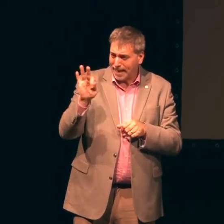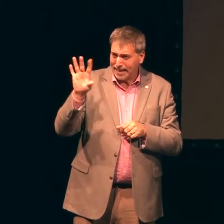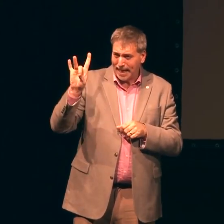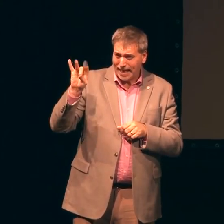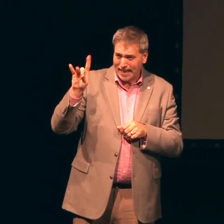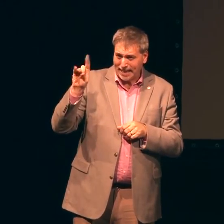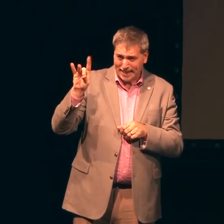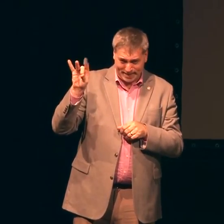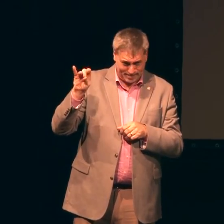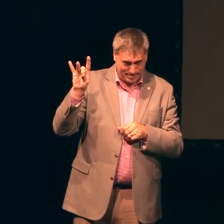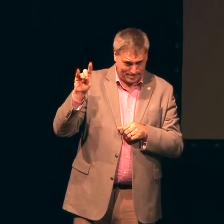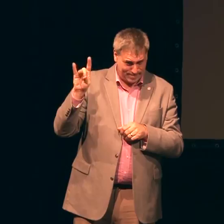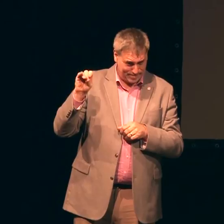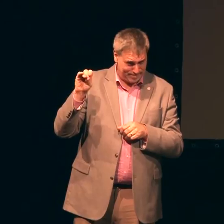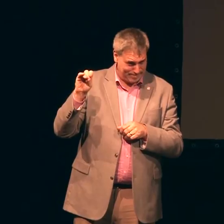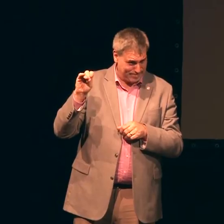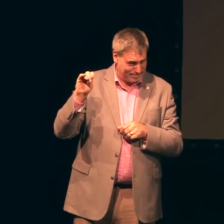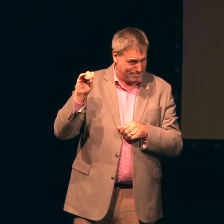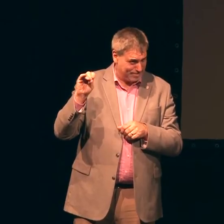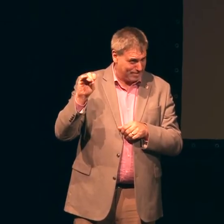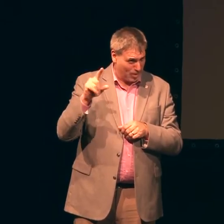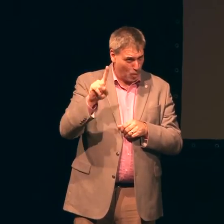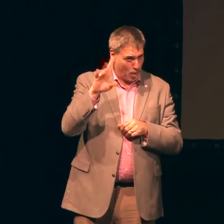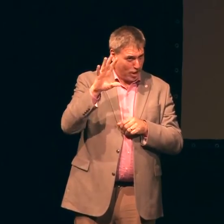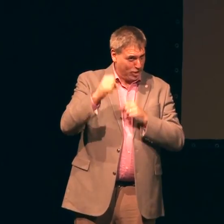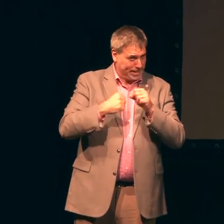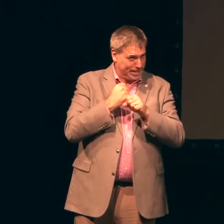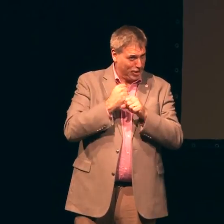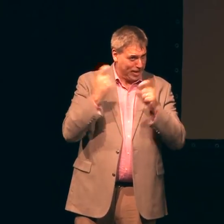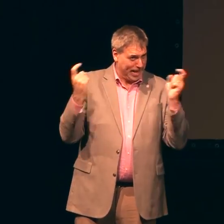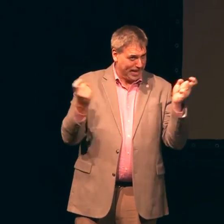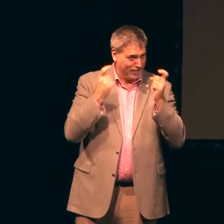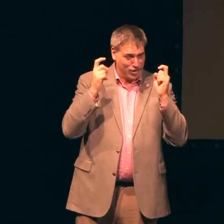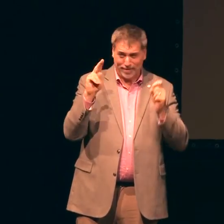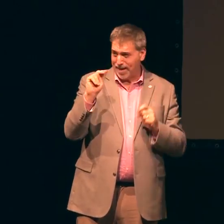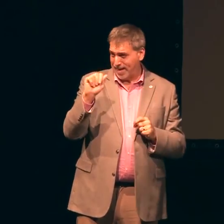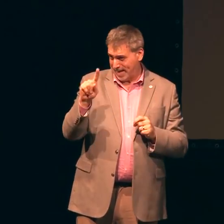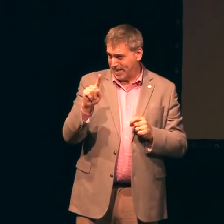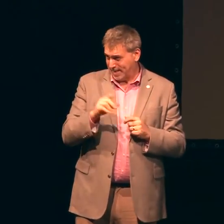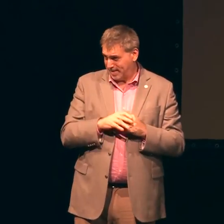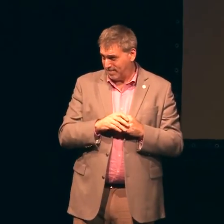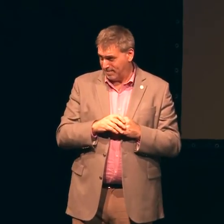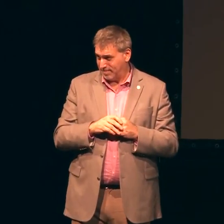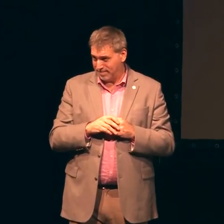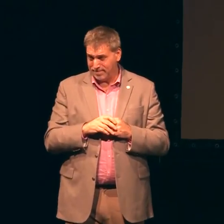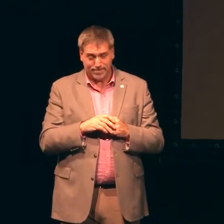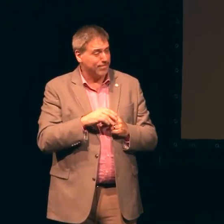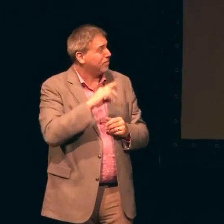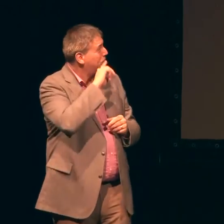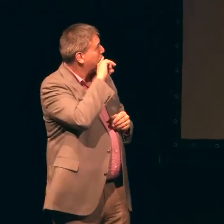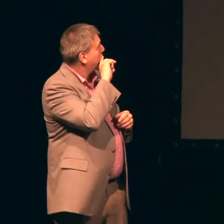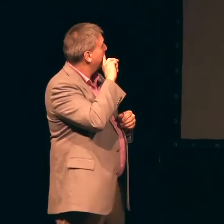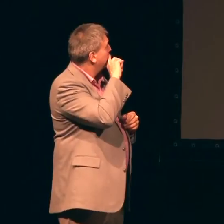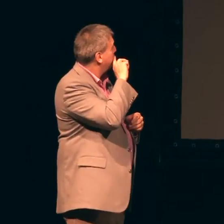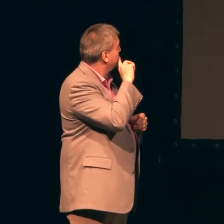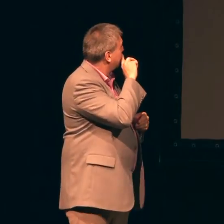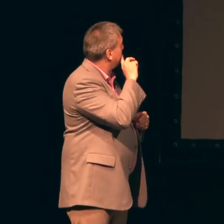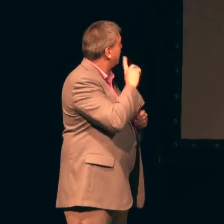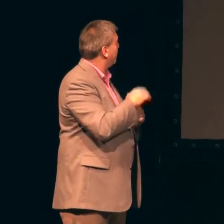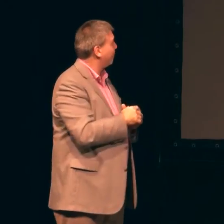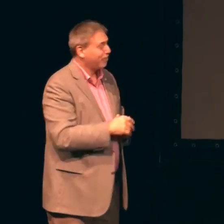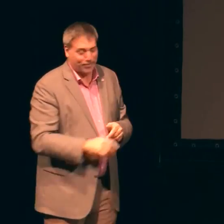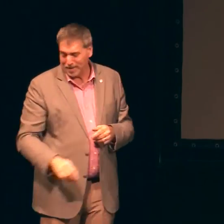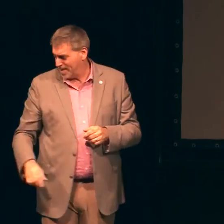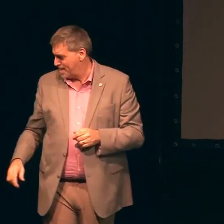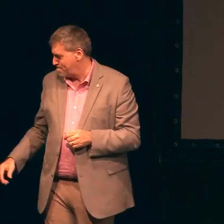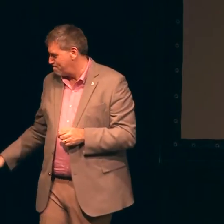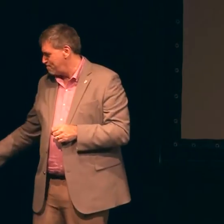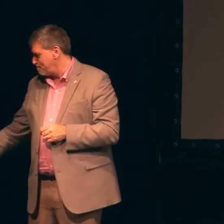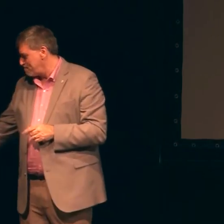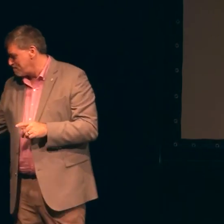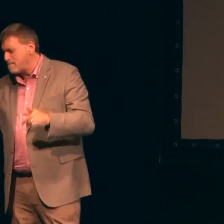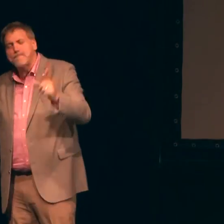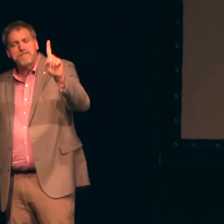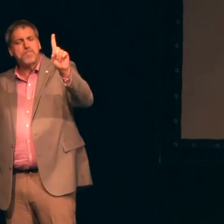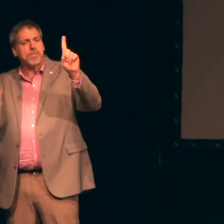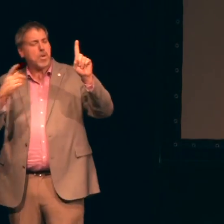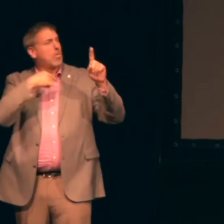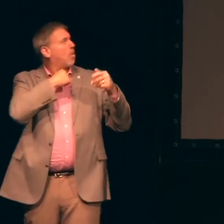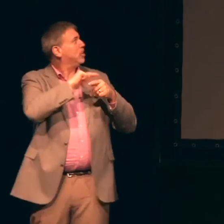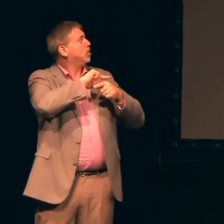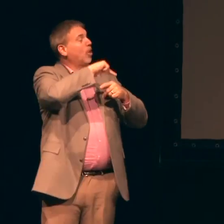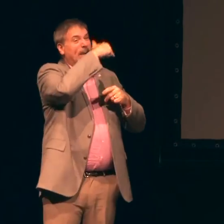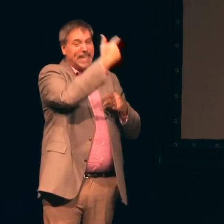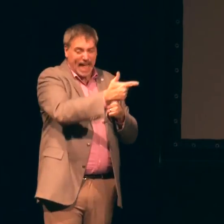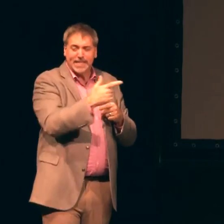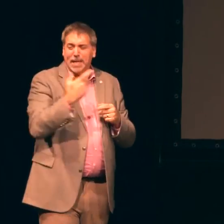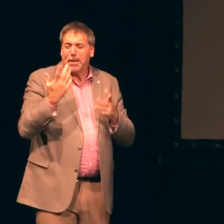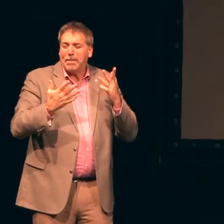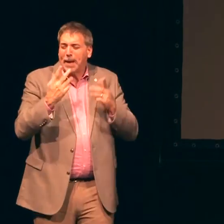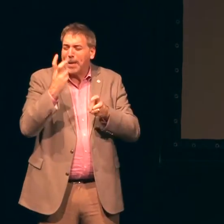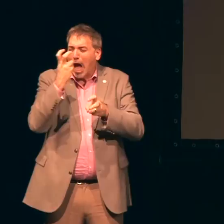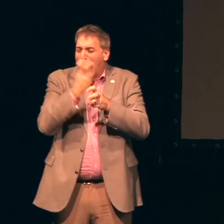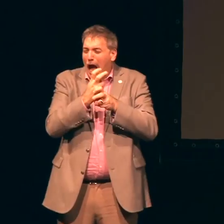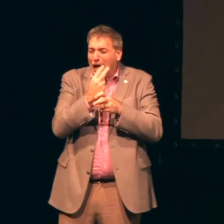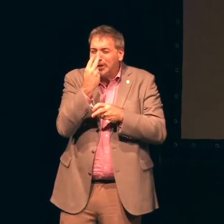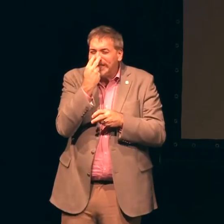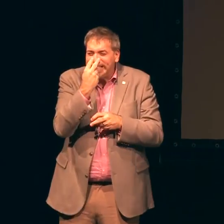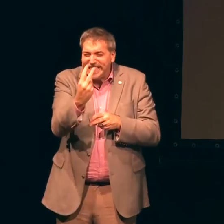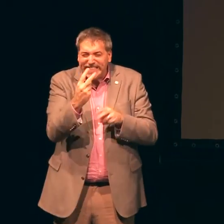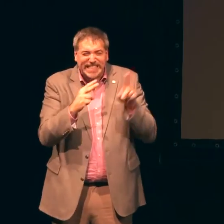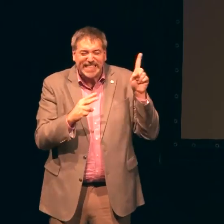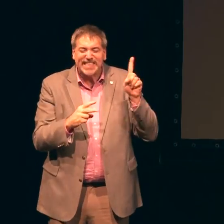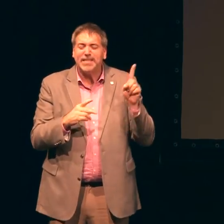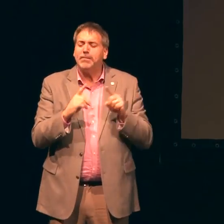woman president was elected in 1980. On the 100th year anniversary of NAD. I'm going to